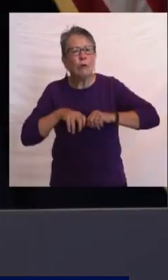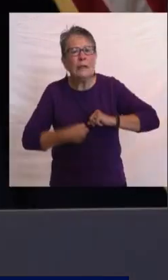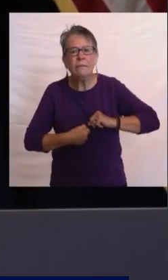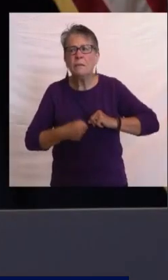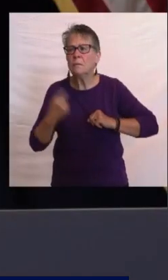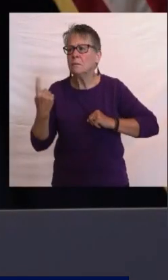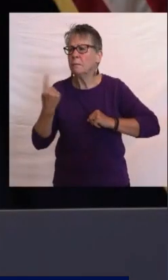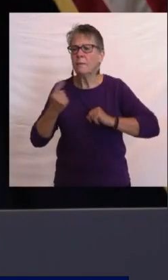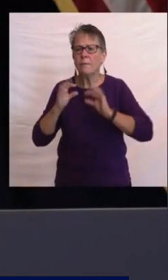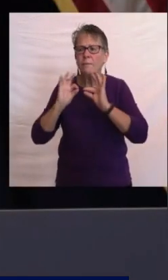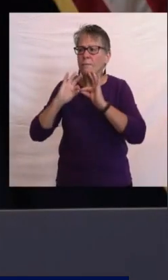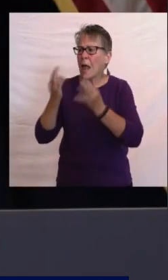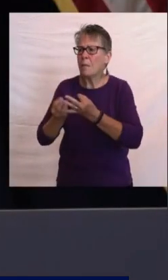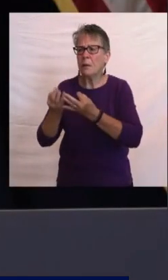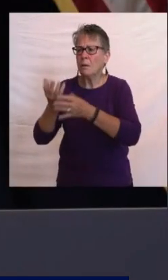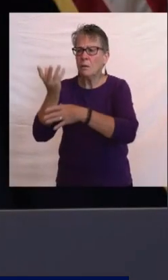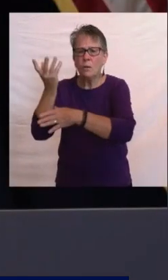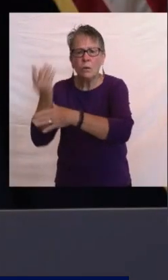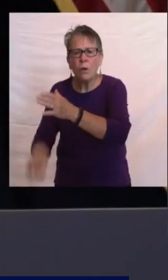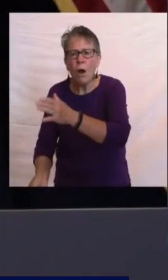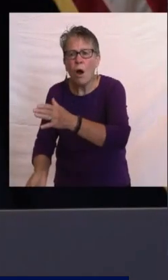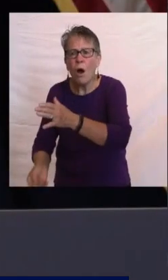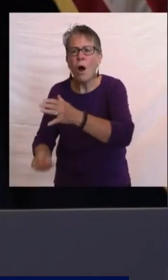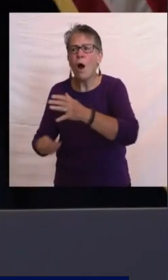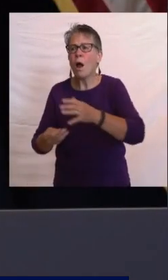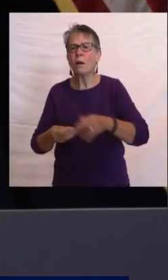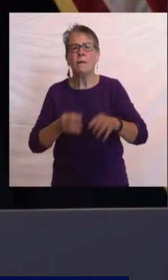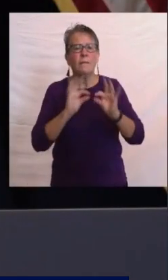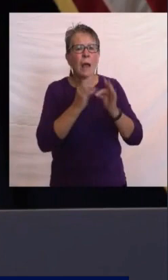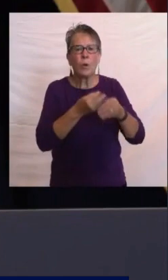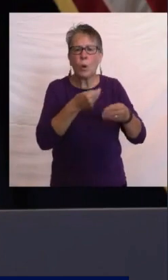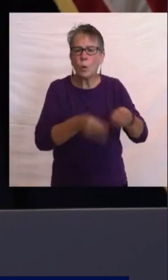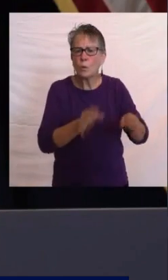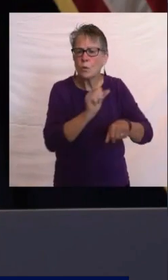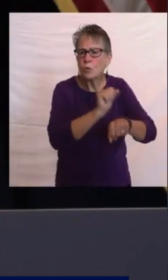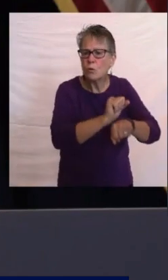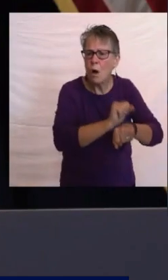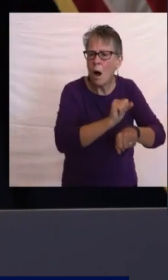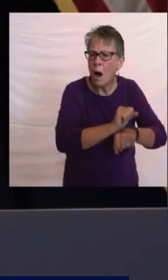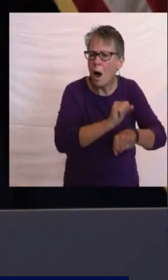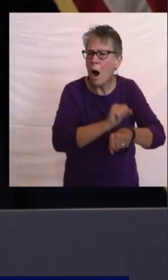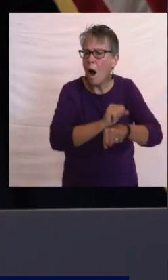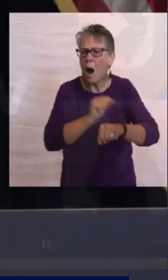AN INCREASE IN COVID-19 OUTBREAKS. OFFICIALS SAID THERE WERE 39